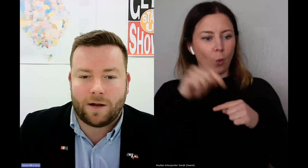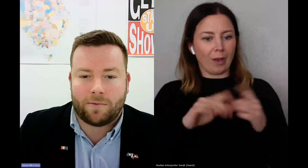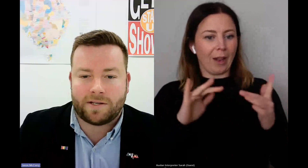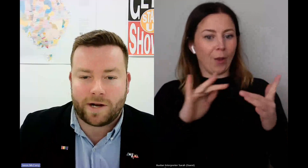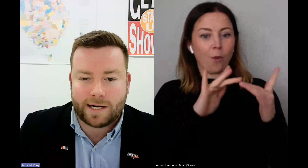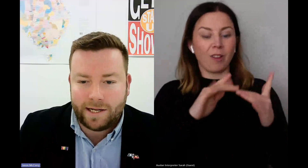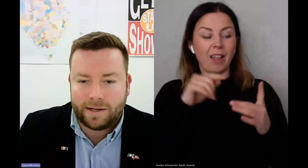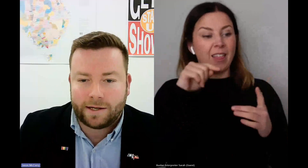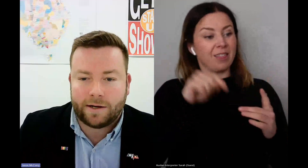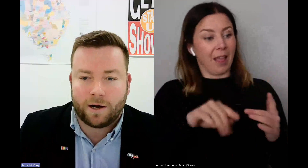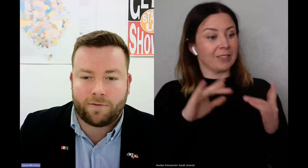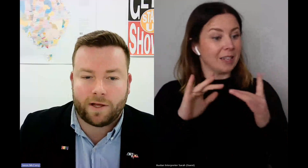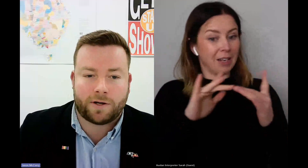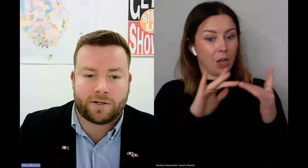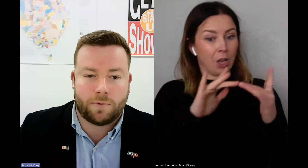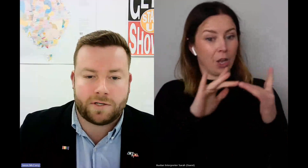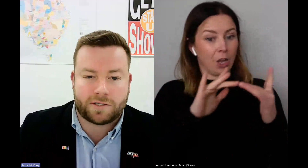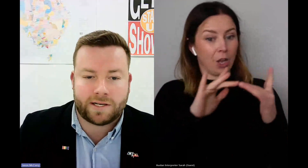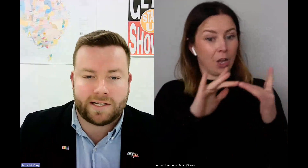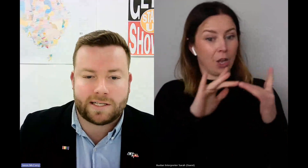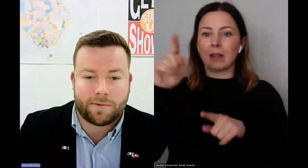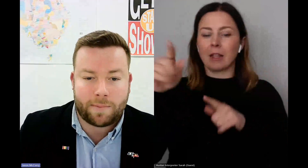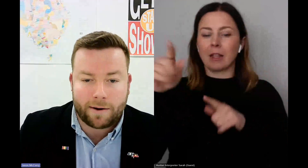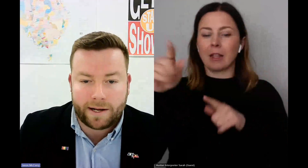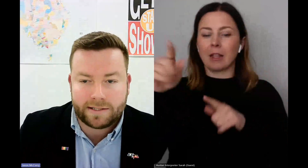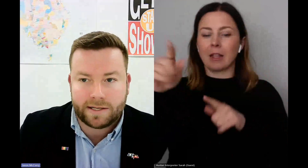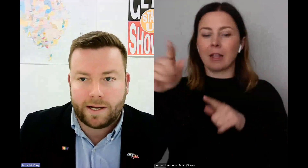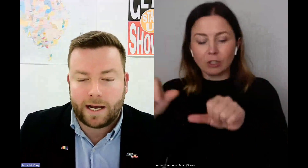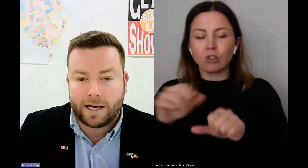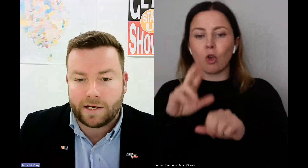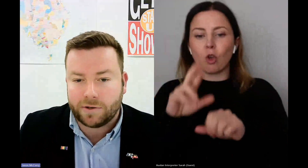in line with the strategy, can hopefully work towards addressing some of the barriers and